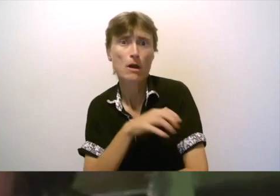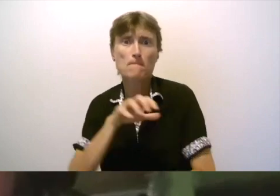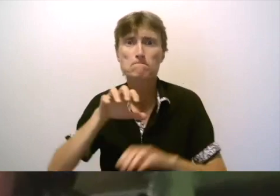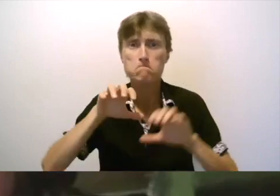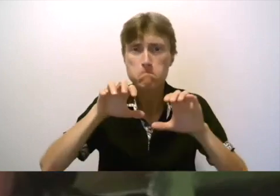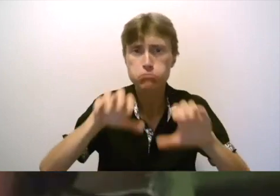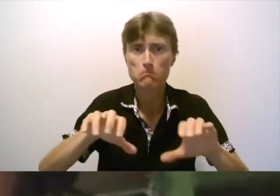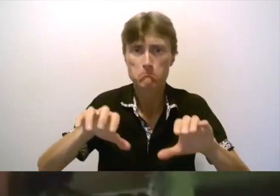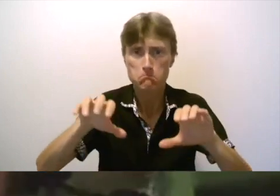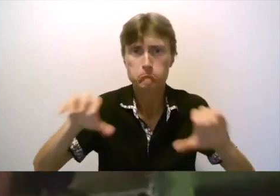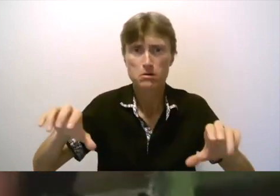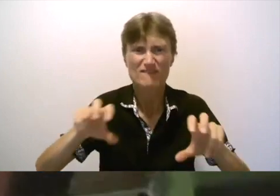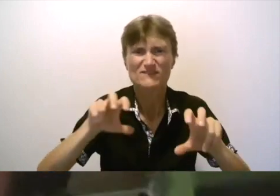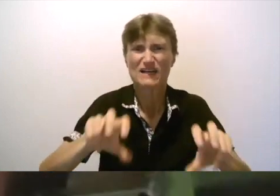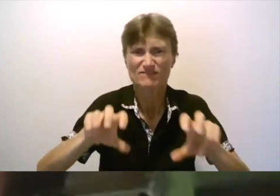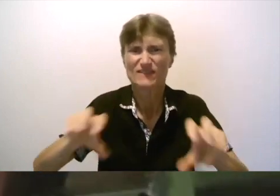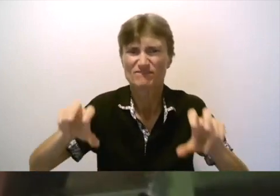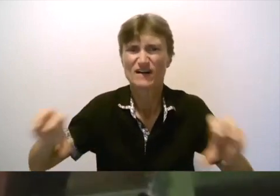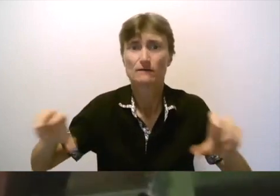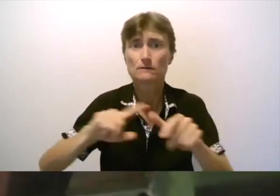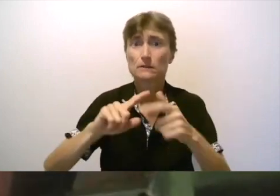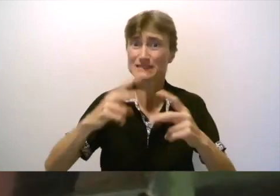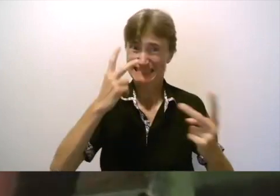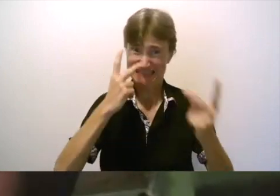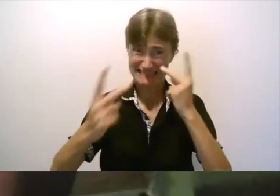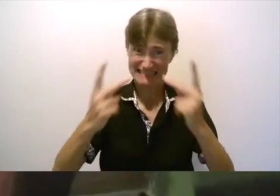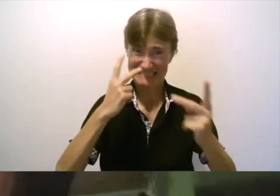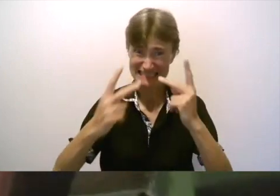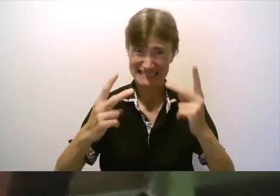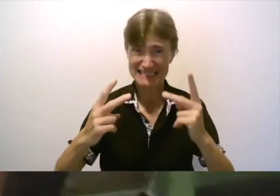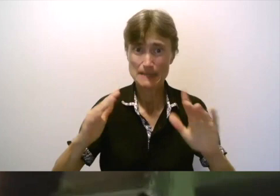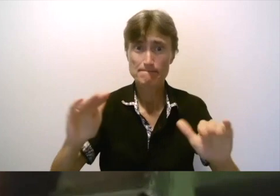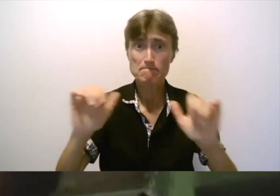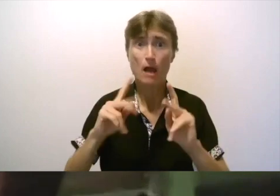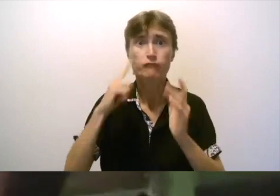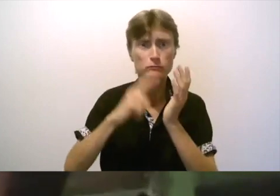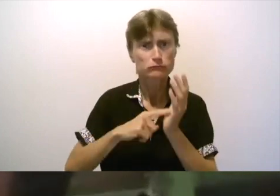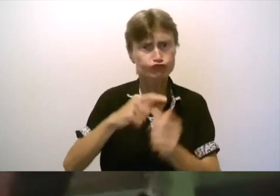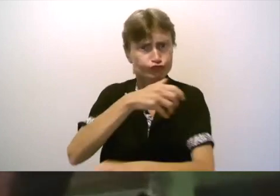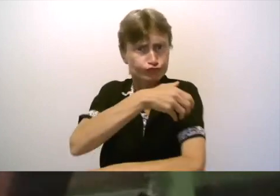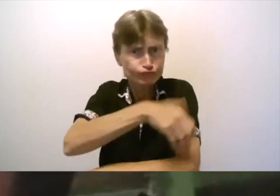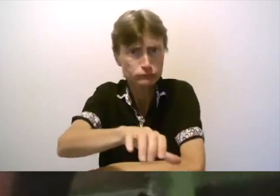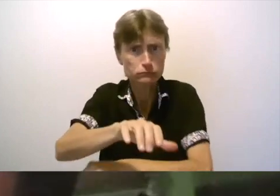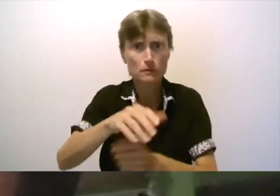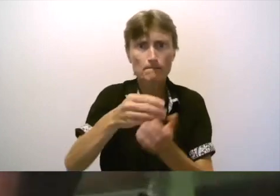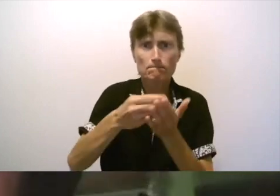those systems through many different ways so give people the ability to go buy clothes food pay their bills you know it's going